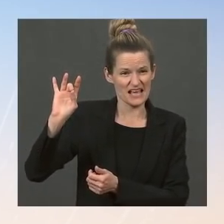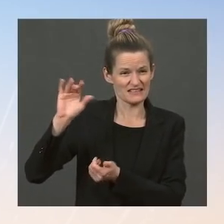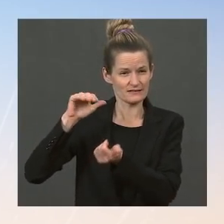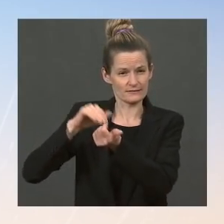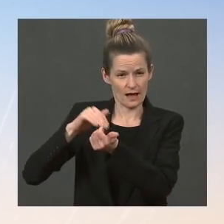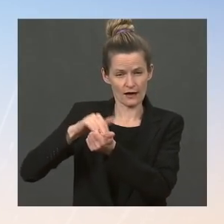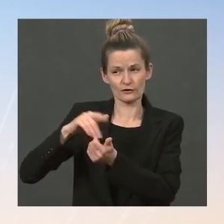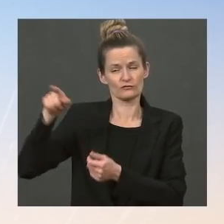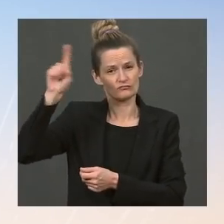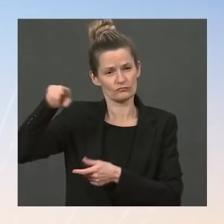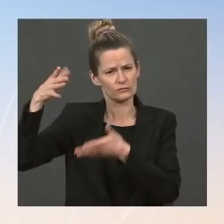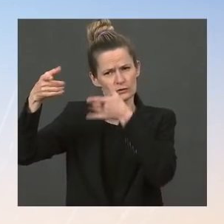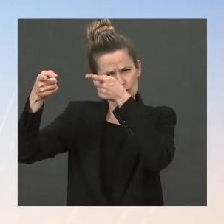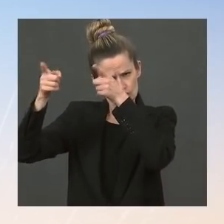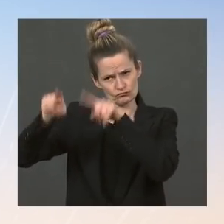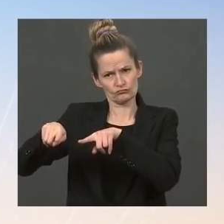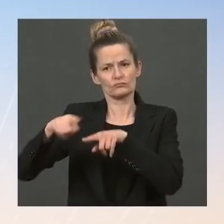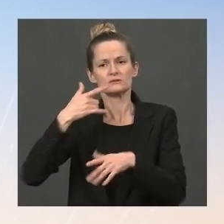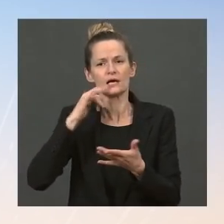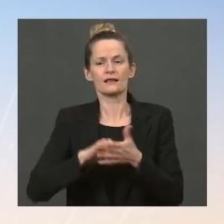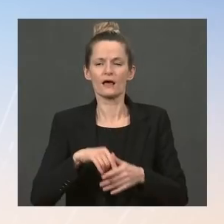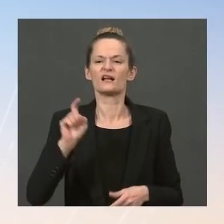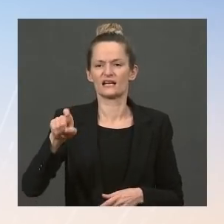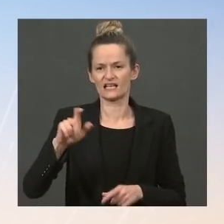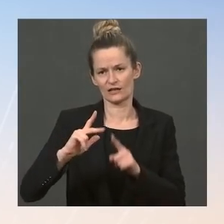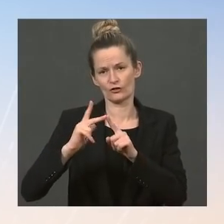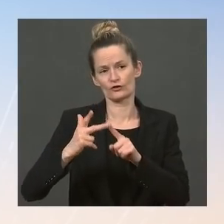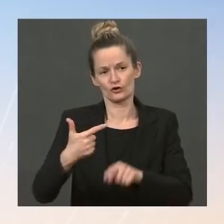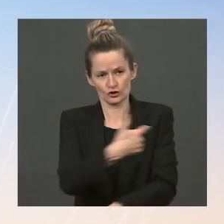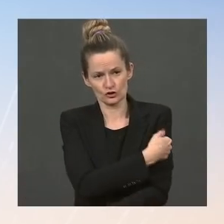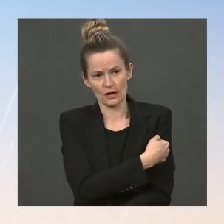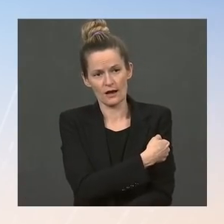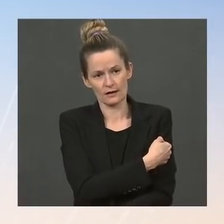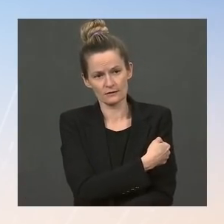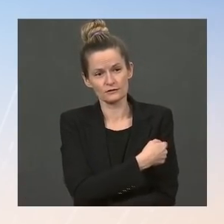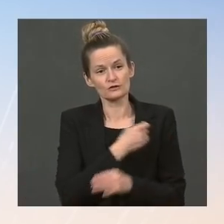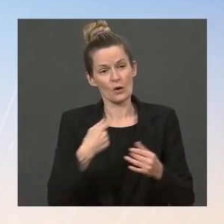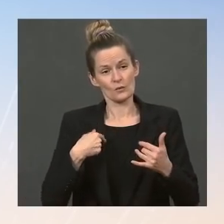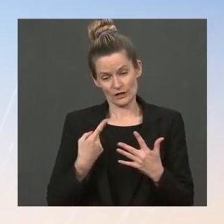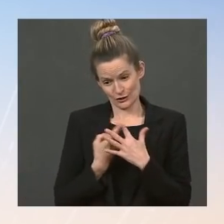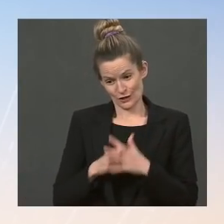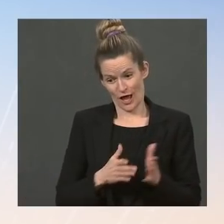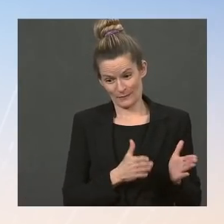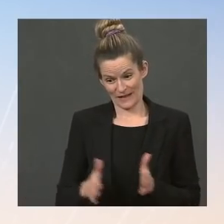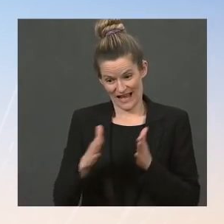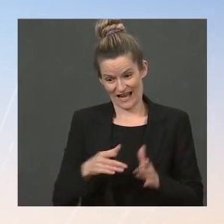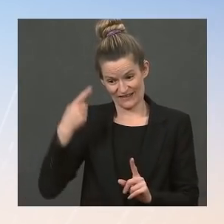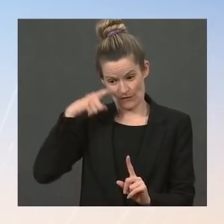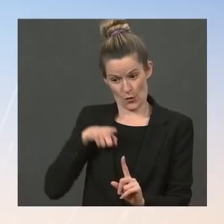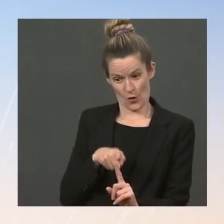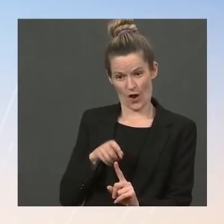starting the week of September 20th, subject to an independent evaluation from FDIC [sic] -- FDA and ACIP.